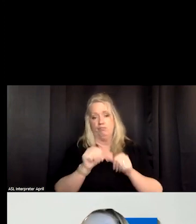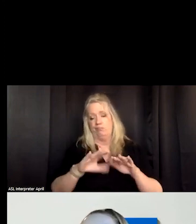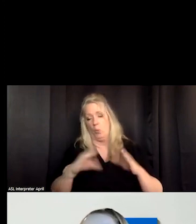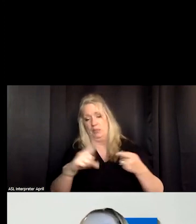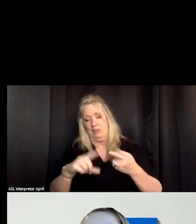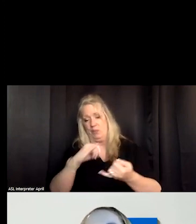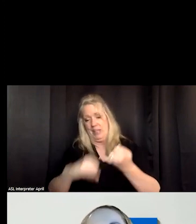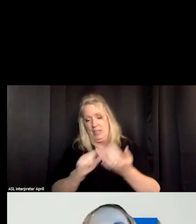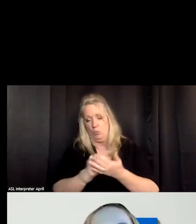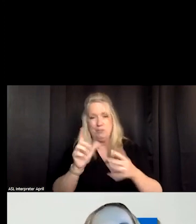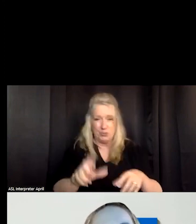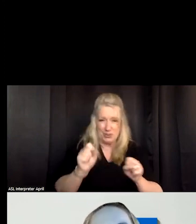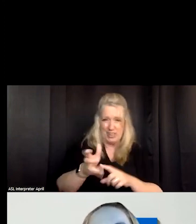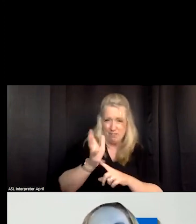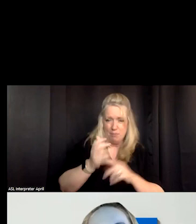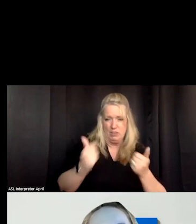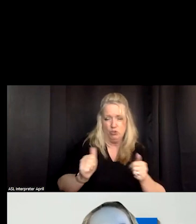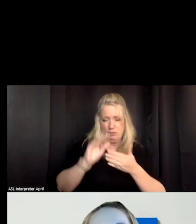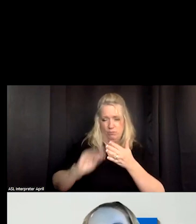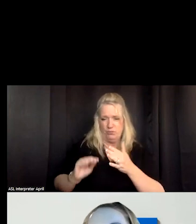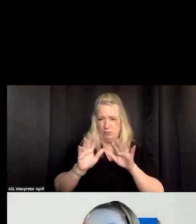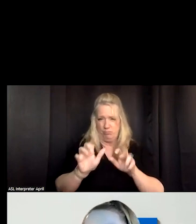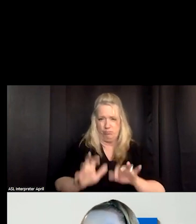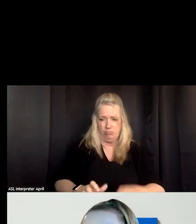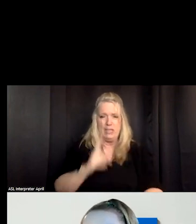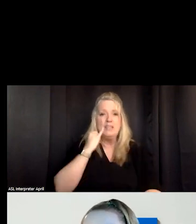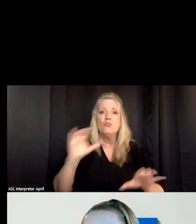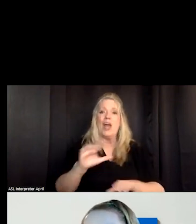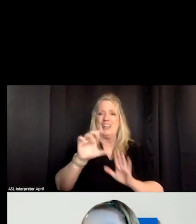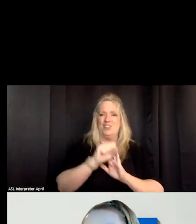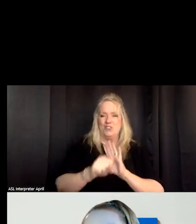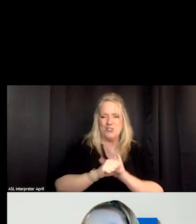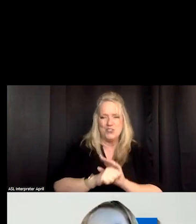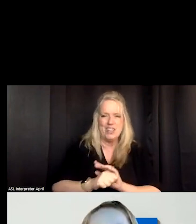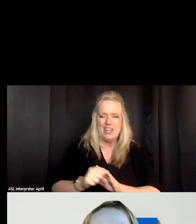COULD TAKE FIVE MINUTES TO FILL THAT OUT IF YOU ARE, ACTIVE IN YOUR STATE, ON, ON, LEGISLATION.